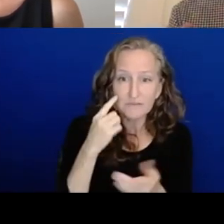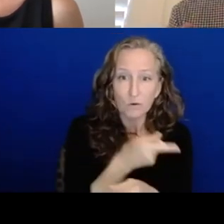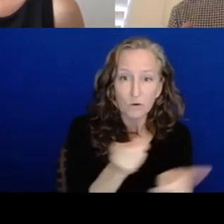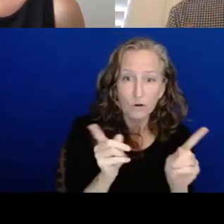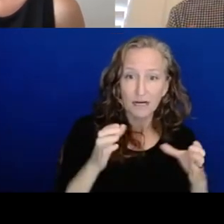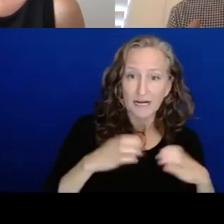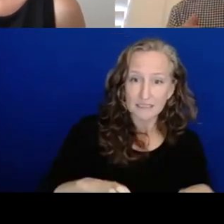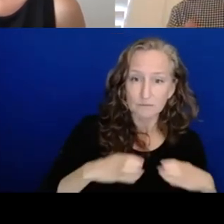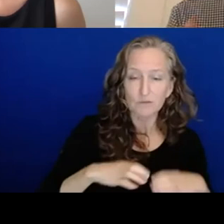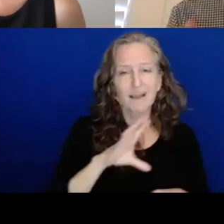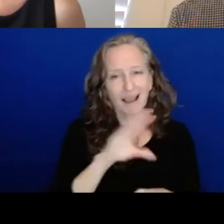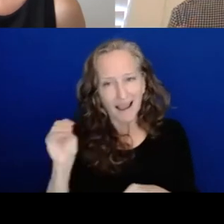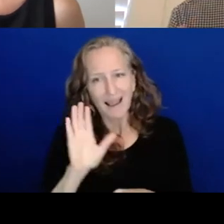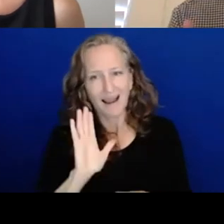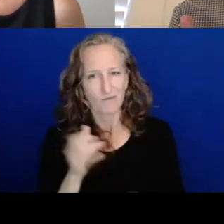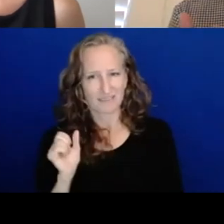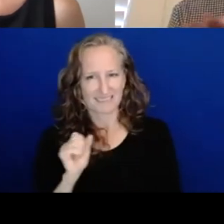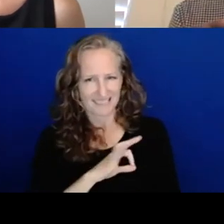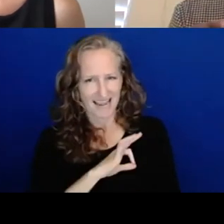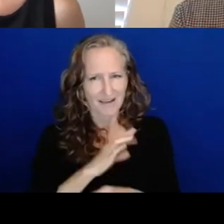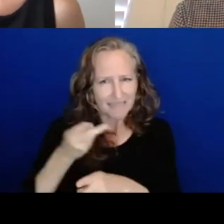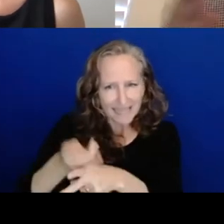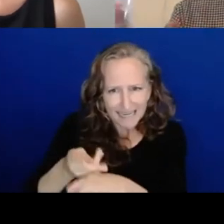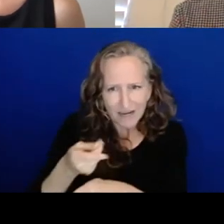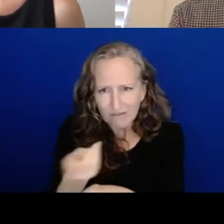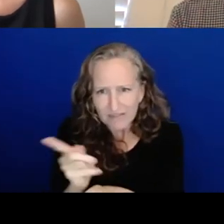care of, that their families were taken care of, knowing that everything was changing for